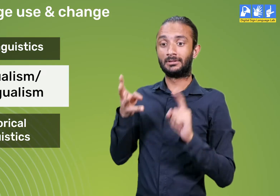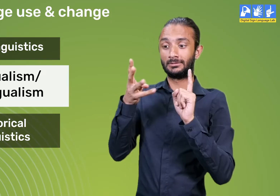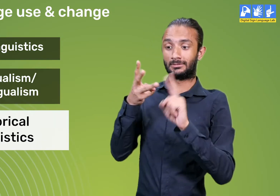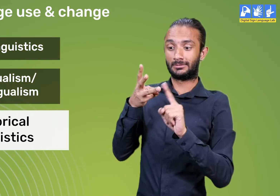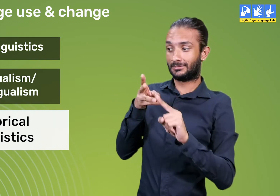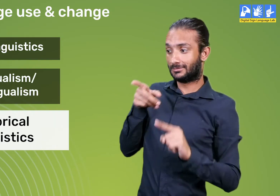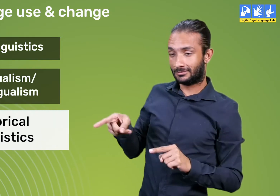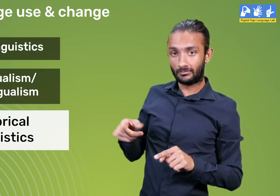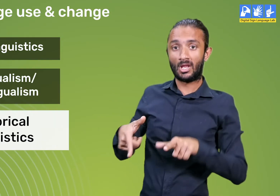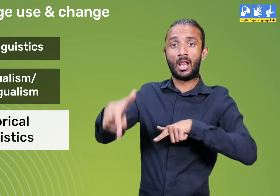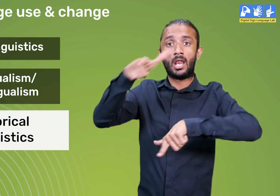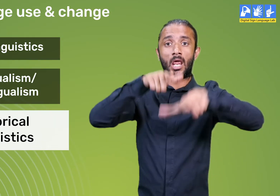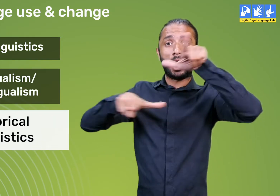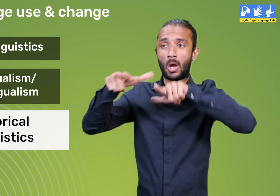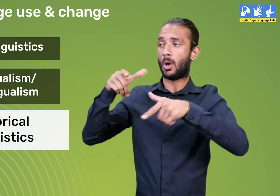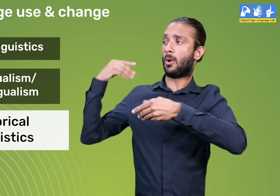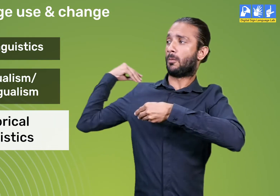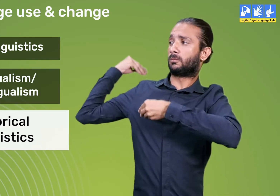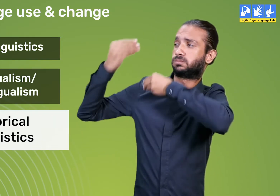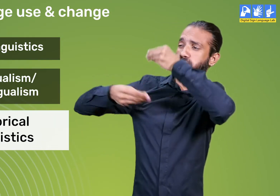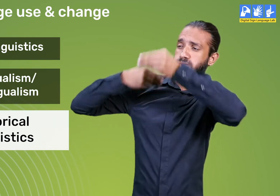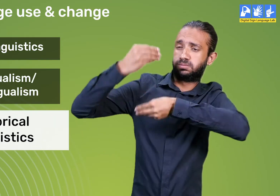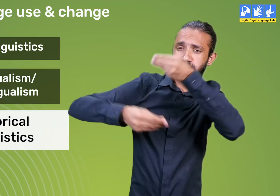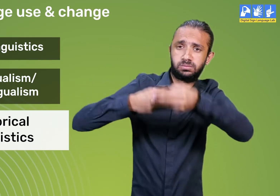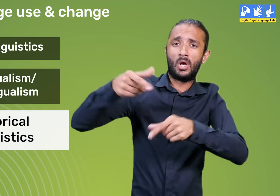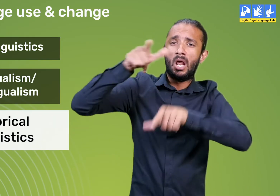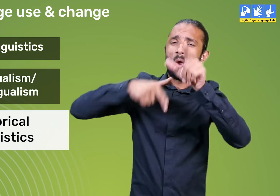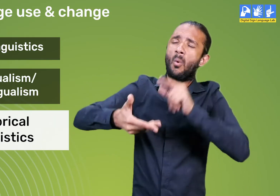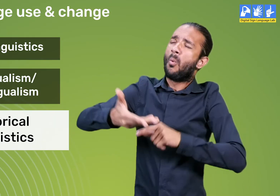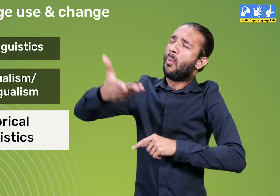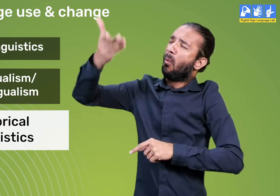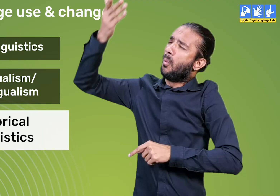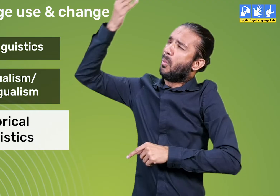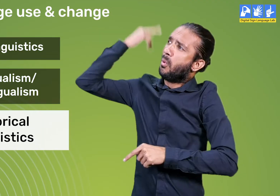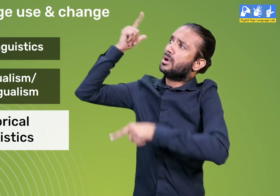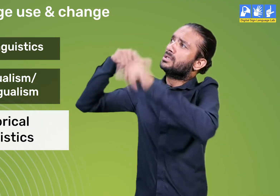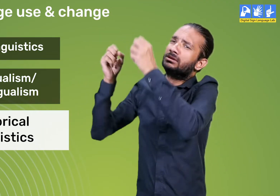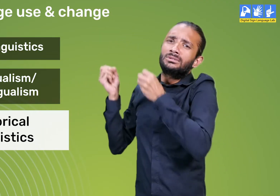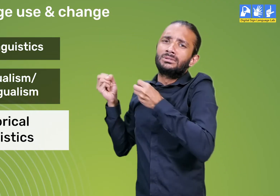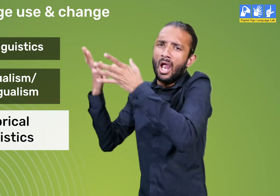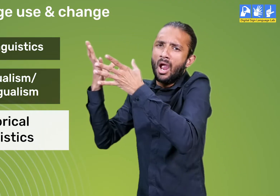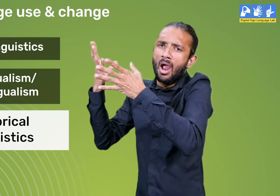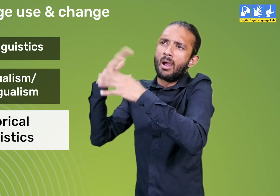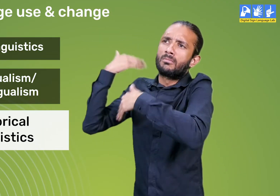historical linguistics which was started by our ancestor in the past and develop new changes in language